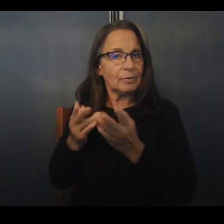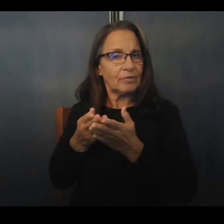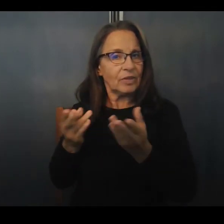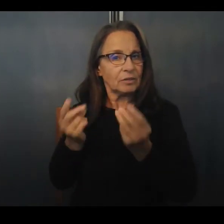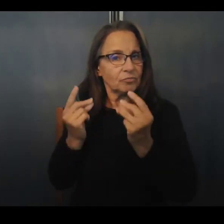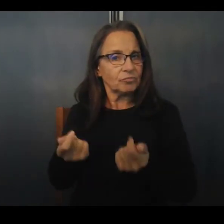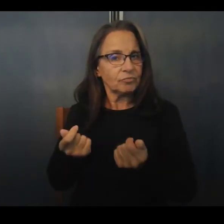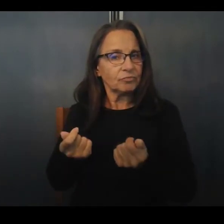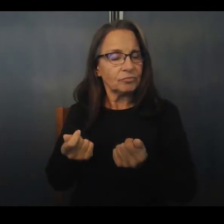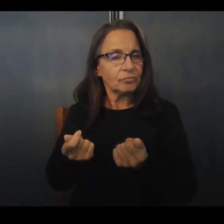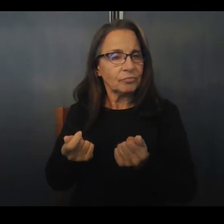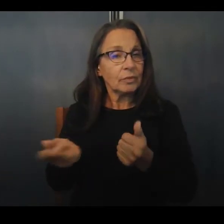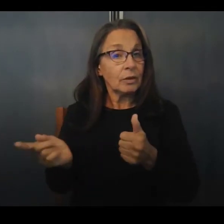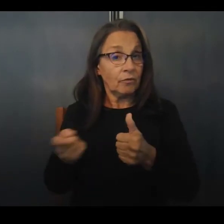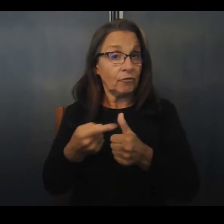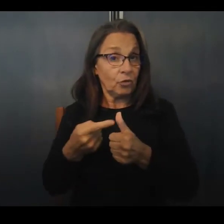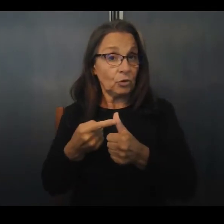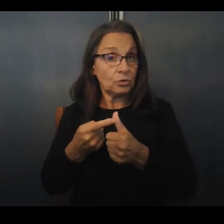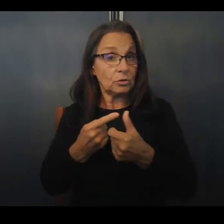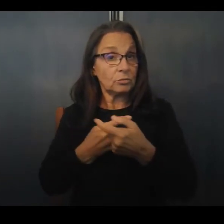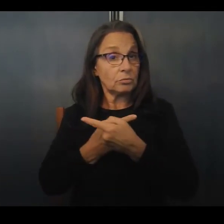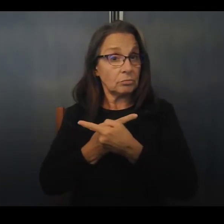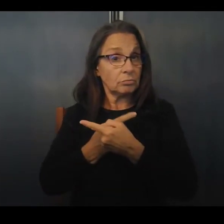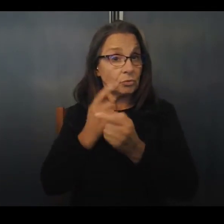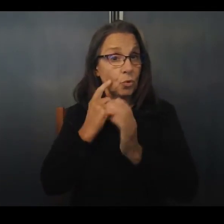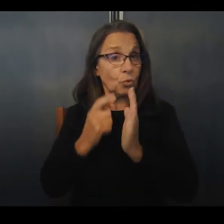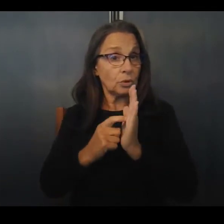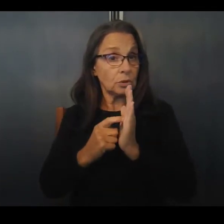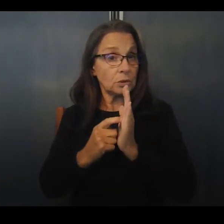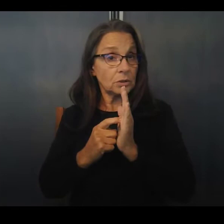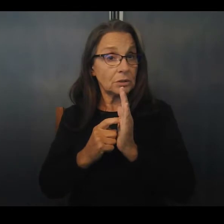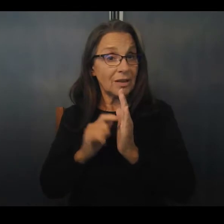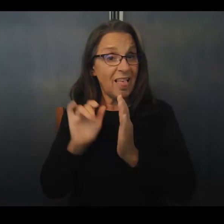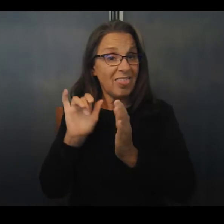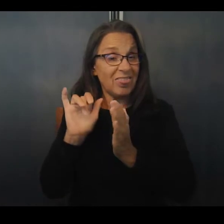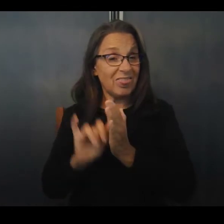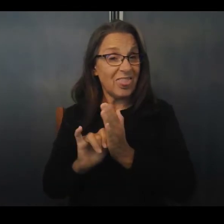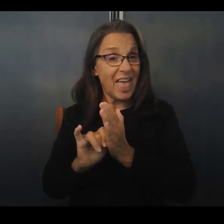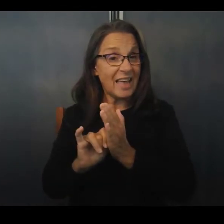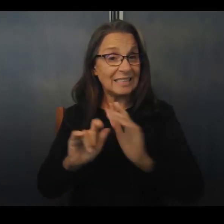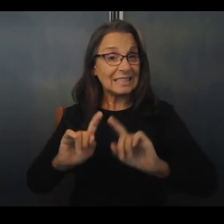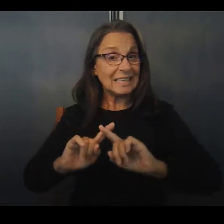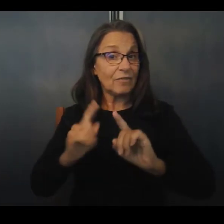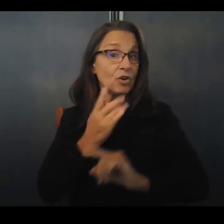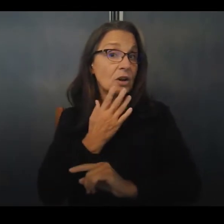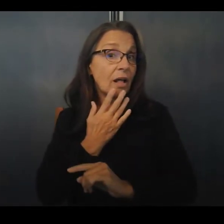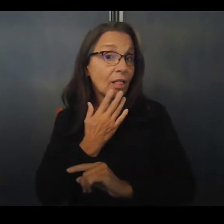the first off is that if this text is a different color that tells me it's a clickable link which